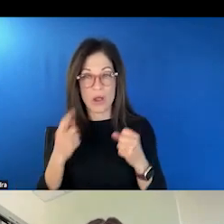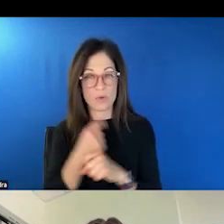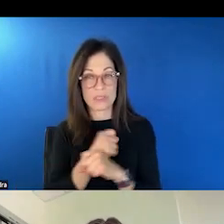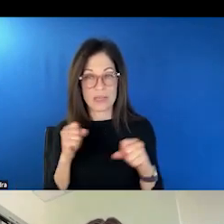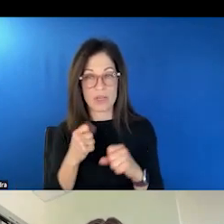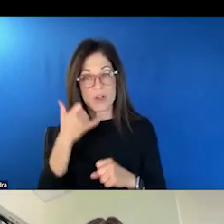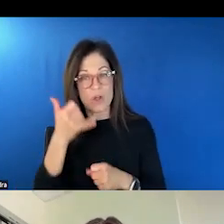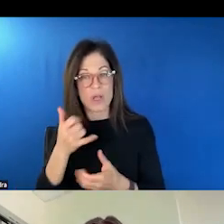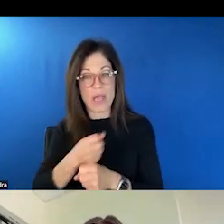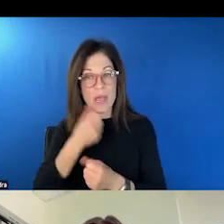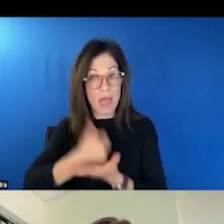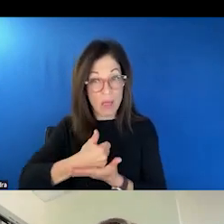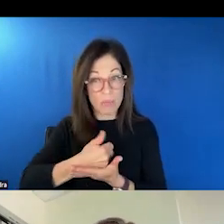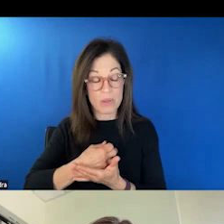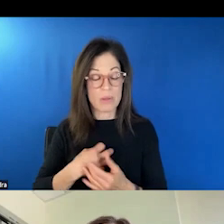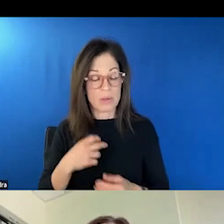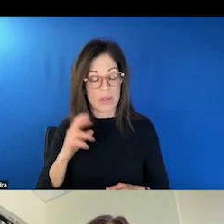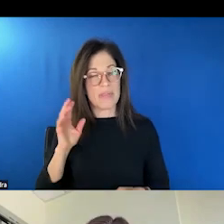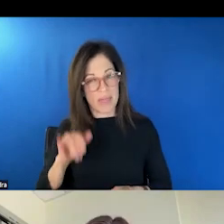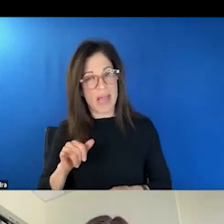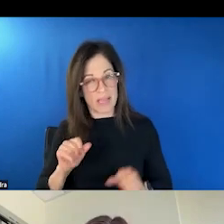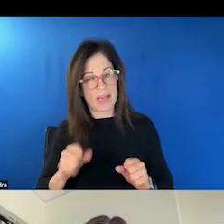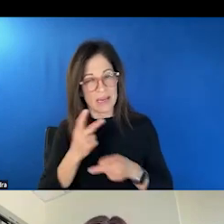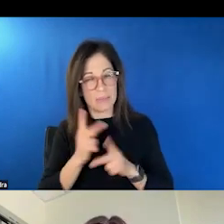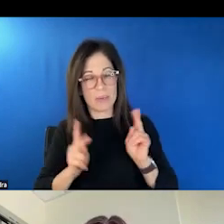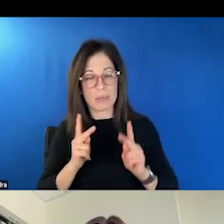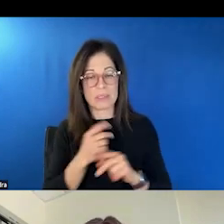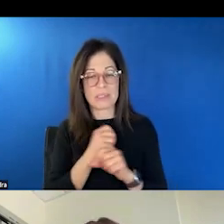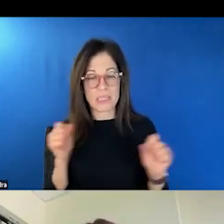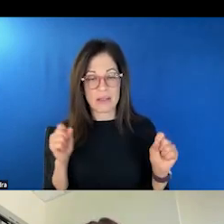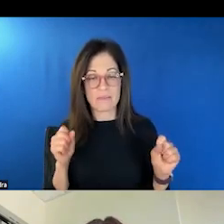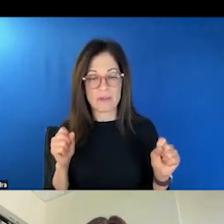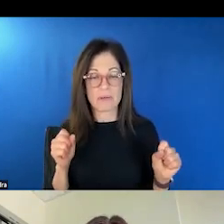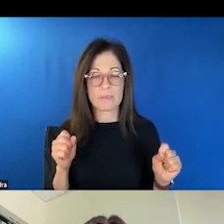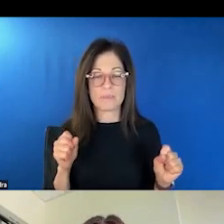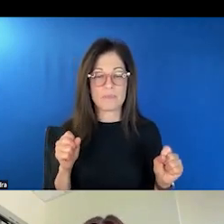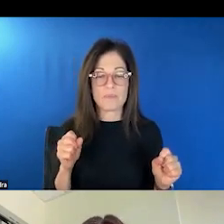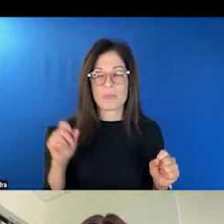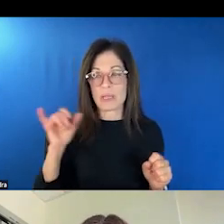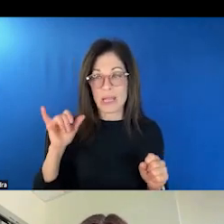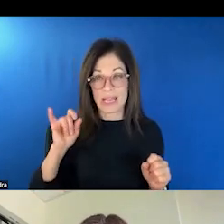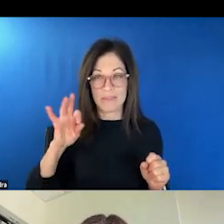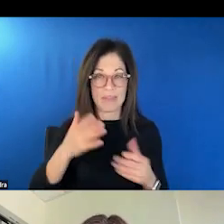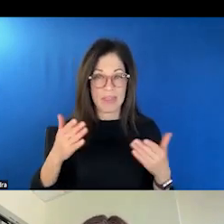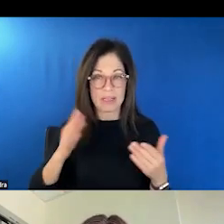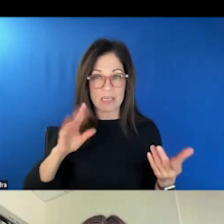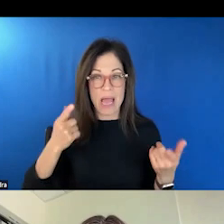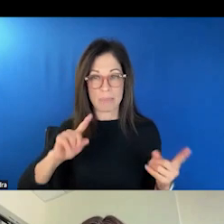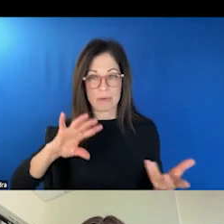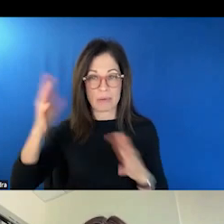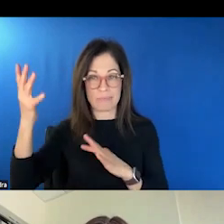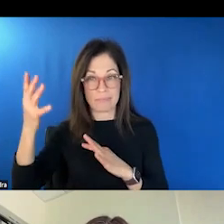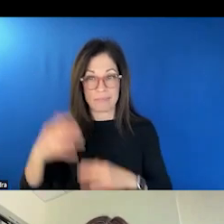THAT CAN KEEP PEOPLE SAFE IN THE CASE THAT THINGS GO SIDEWAYS.